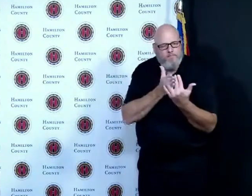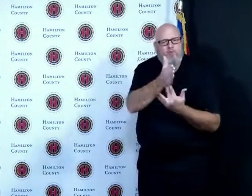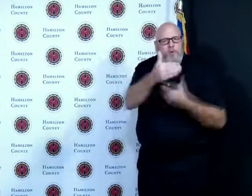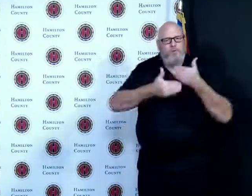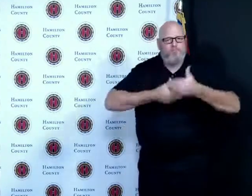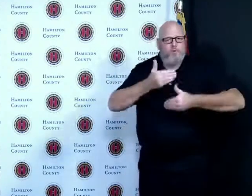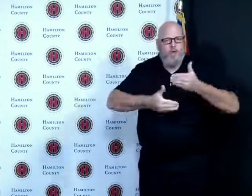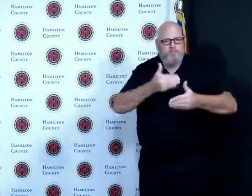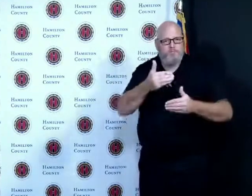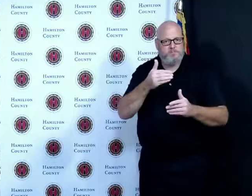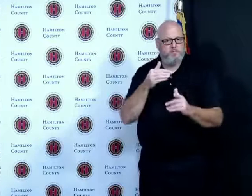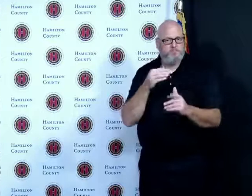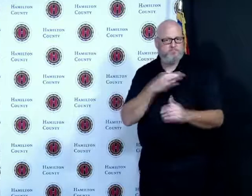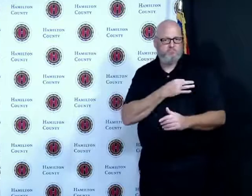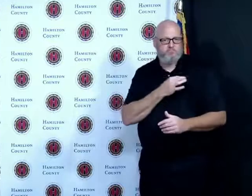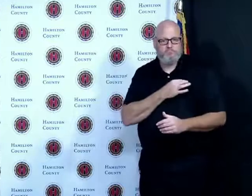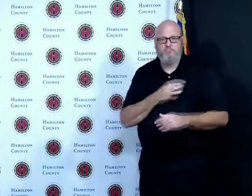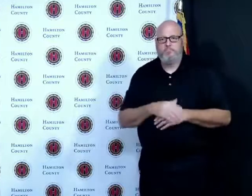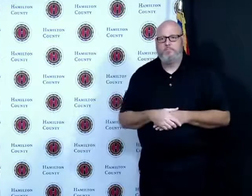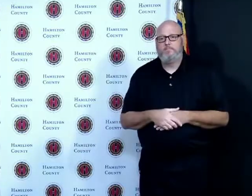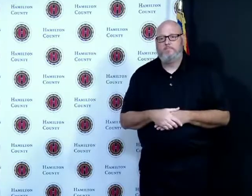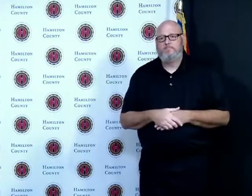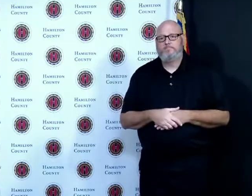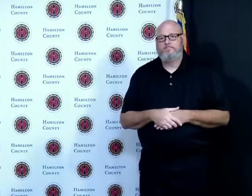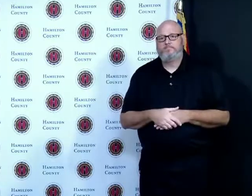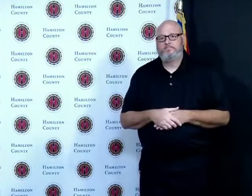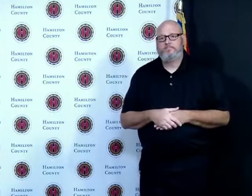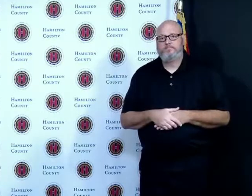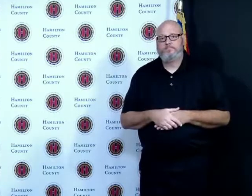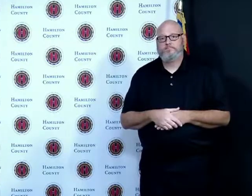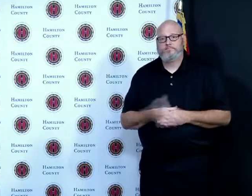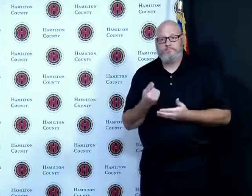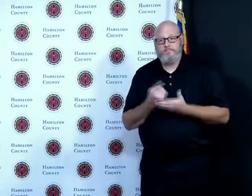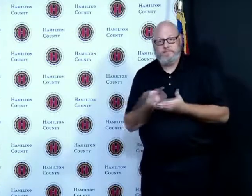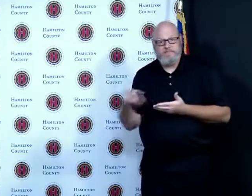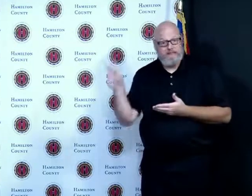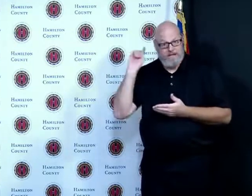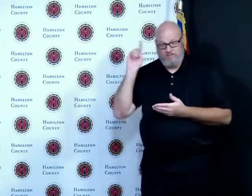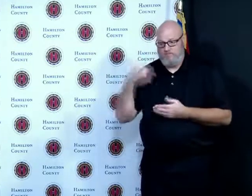Way has been a fantastic partner in this with Moira Weir at the head they are answering a lot